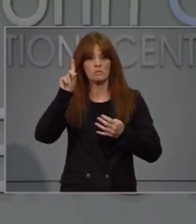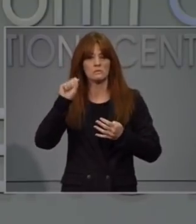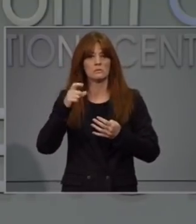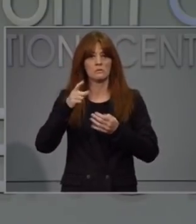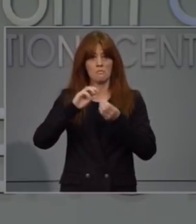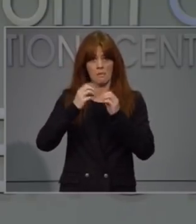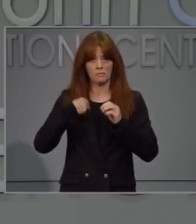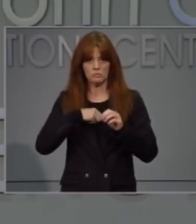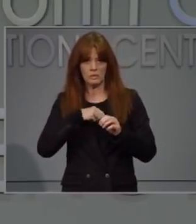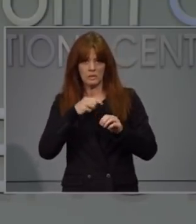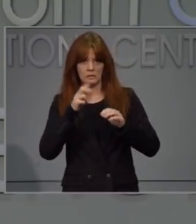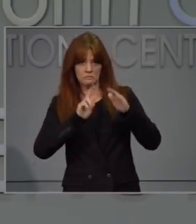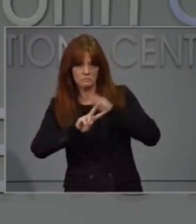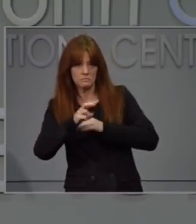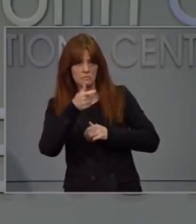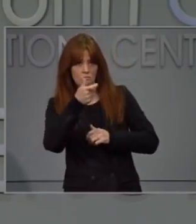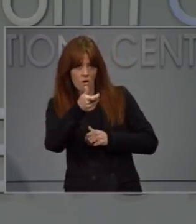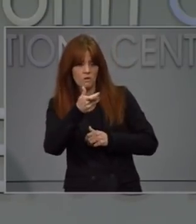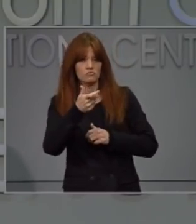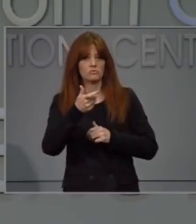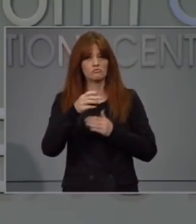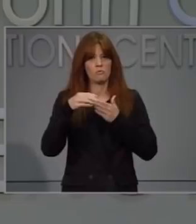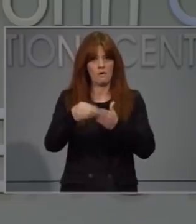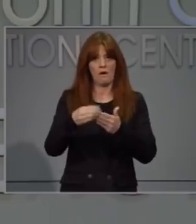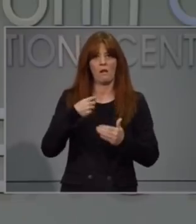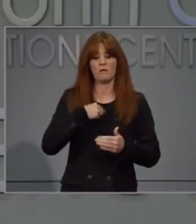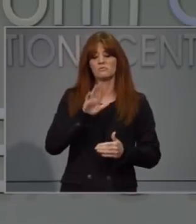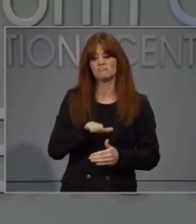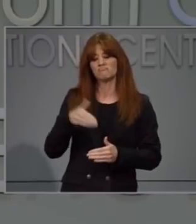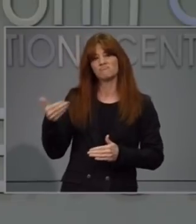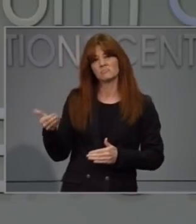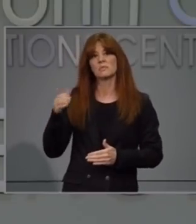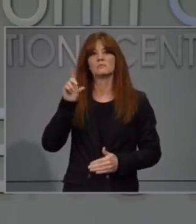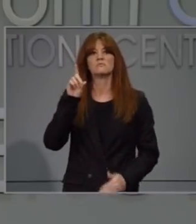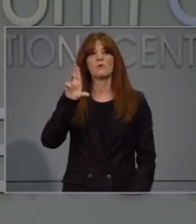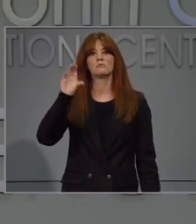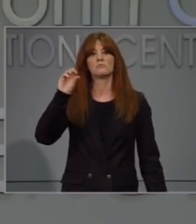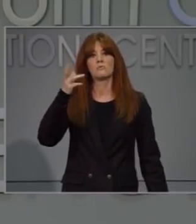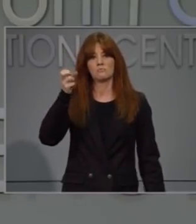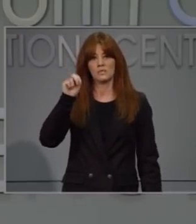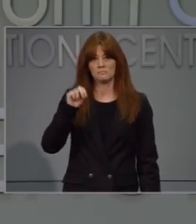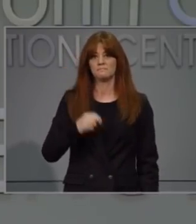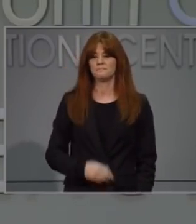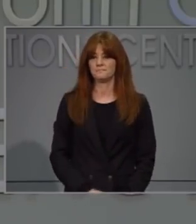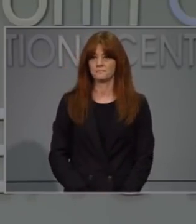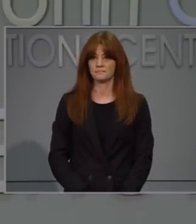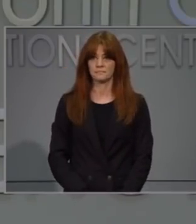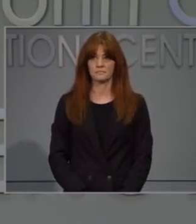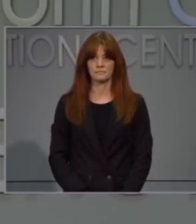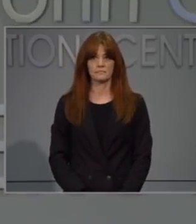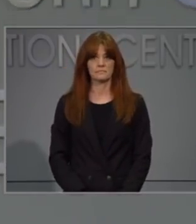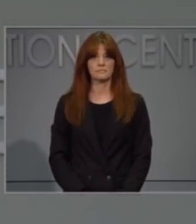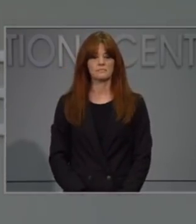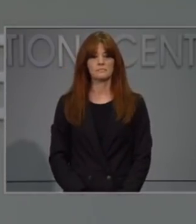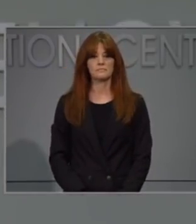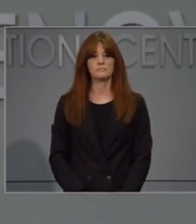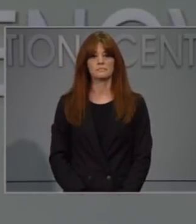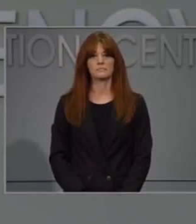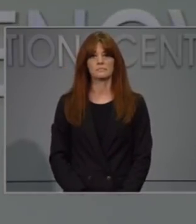TODAY'S DATA SO PEOPLE CAN SEE MORE ABOUT TESTING, TRACING ENTRANCE AND THE INDICATORS WE ARE WATCHING TO HELP GUIDE HER